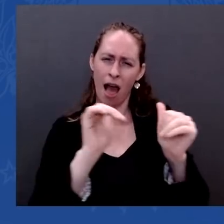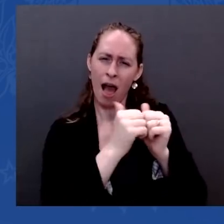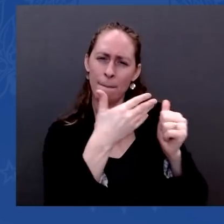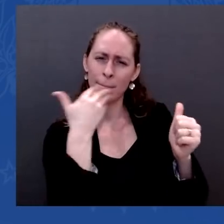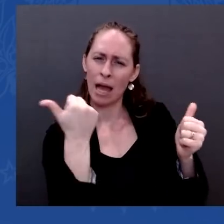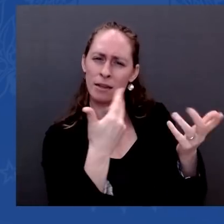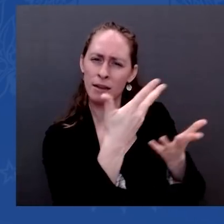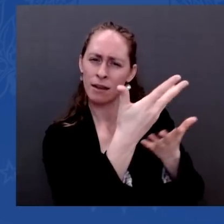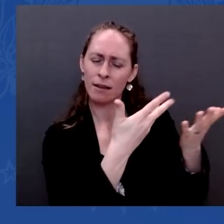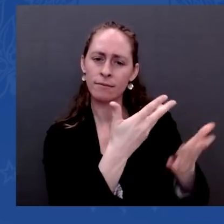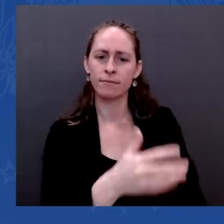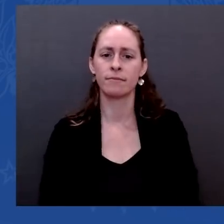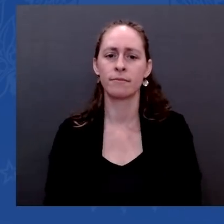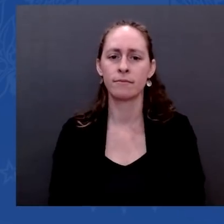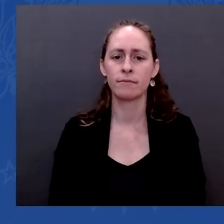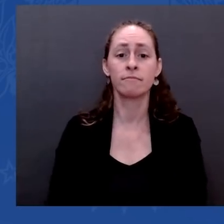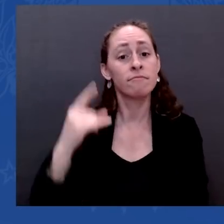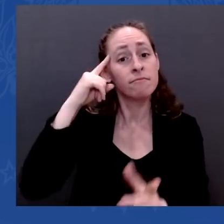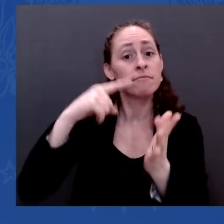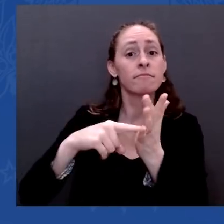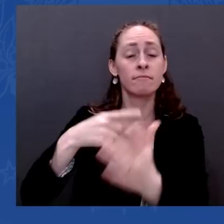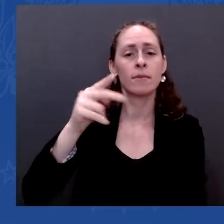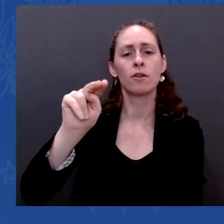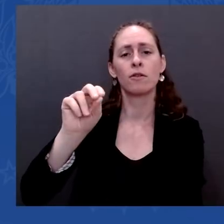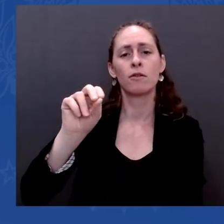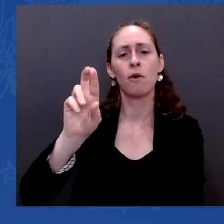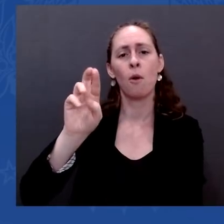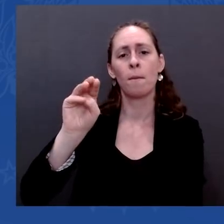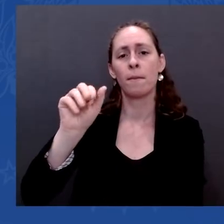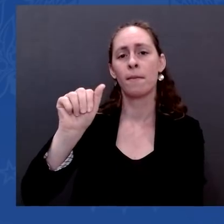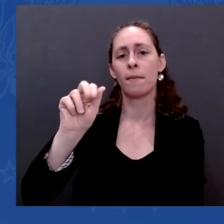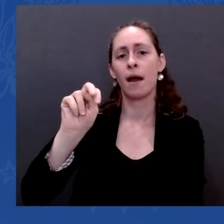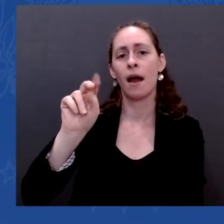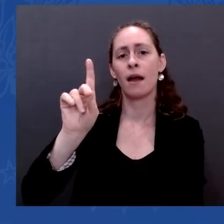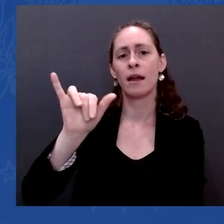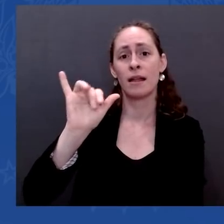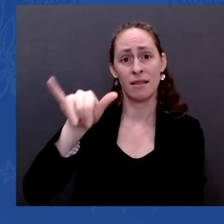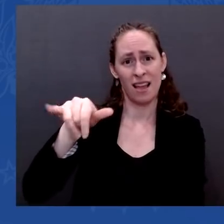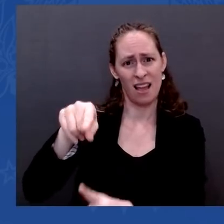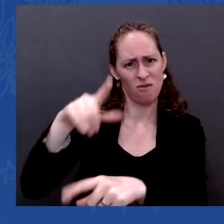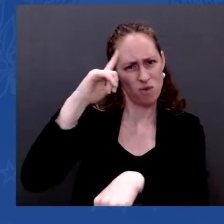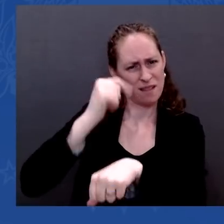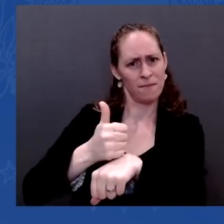but we haven't been able to really use it in a productive way over the last few years,